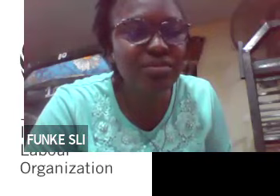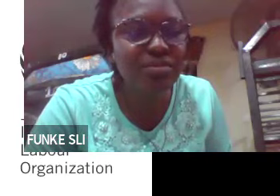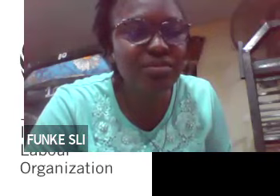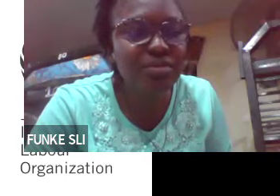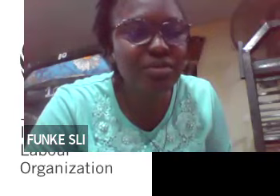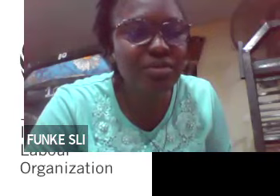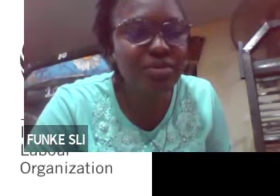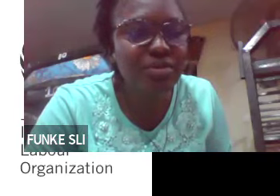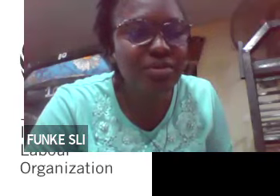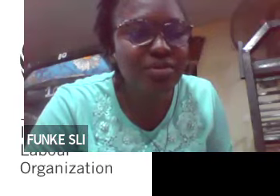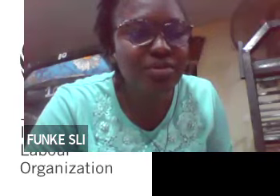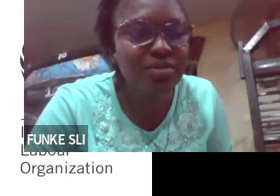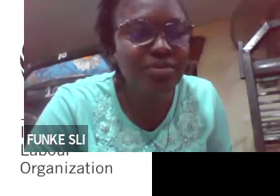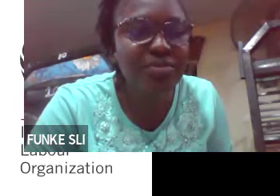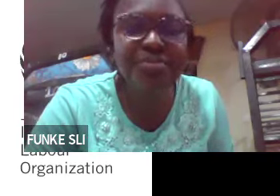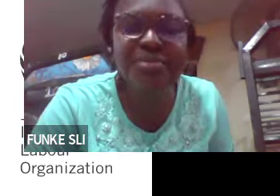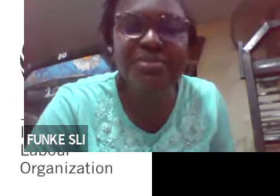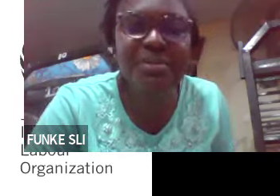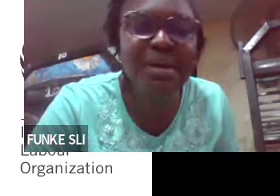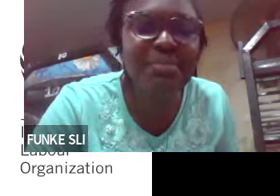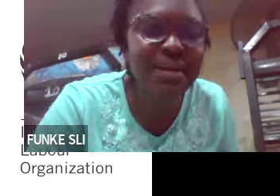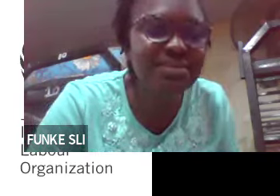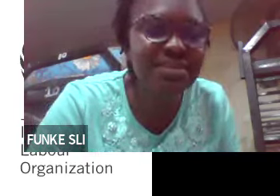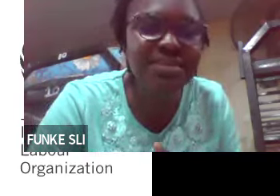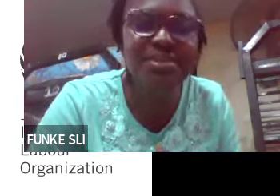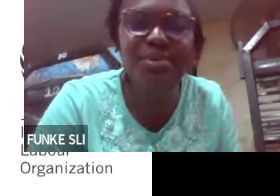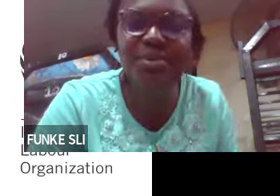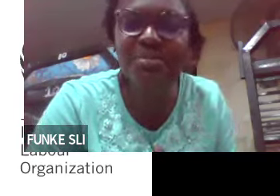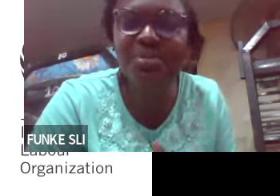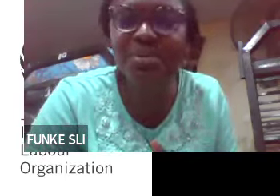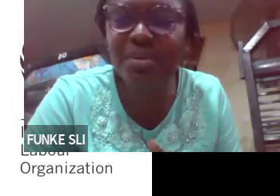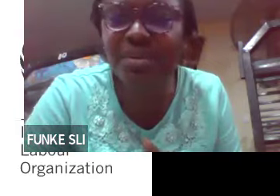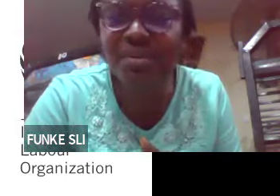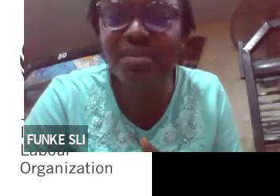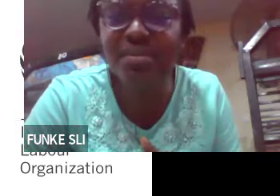sola bakre: Yeah. So he's reading out, what's. So my battery is slow. Let me quickly